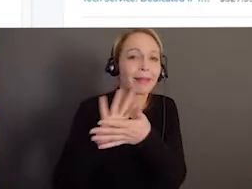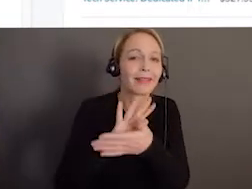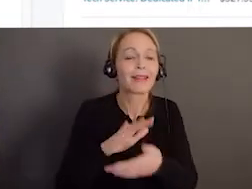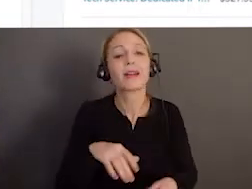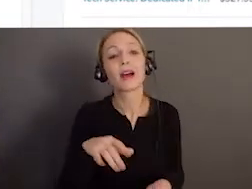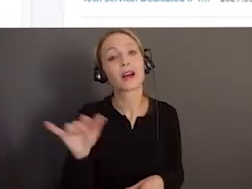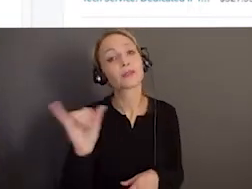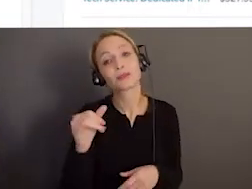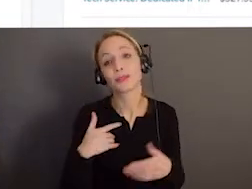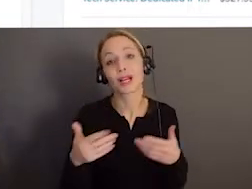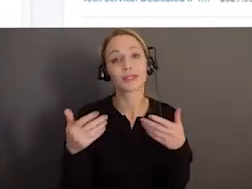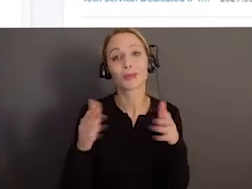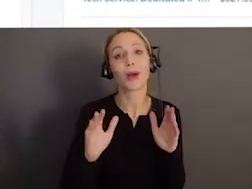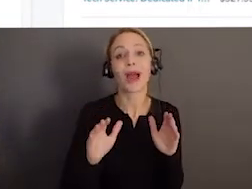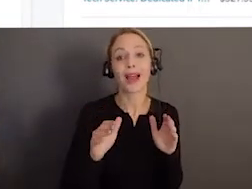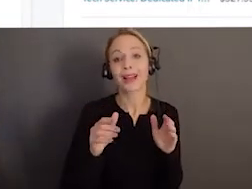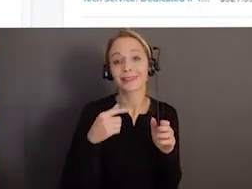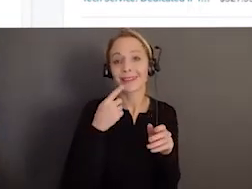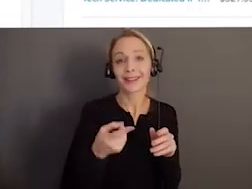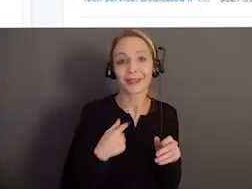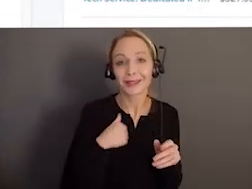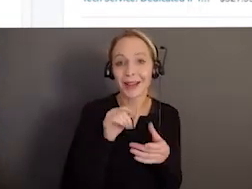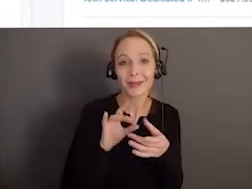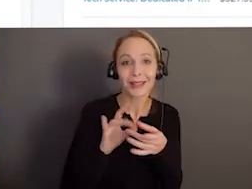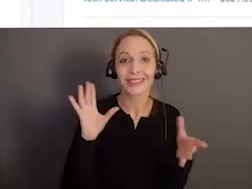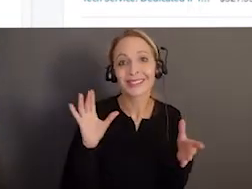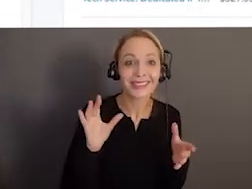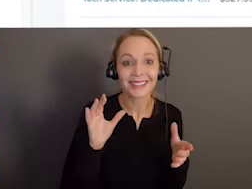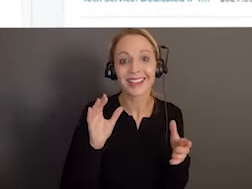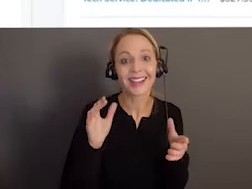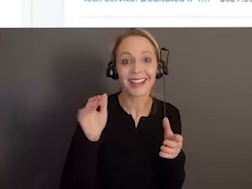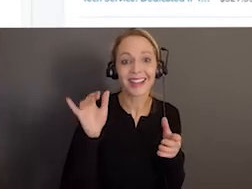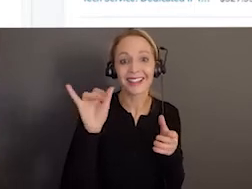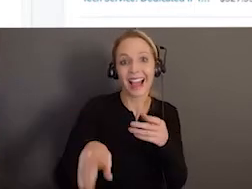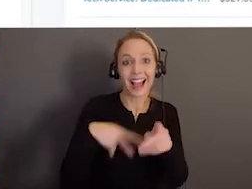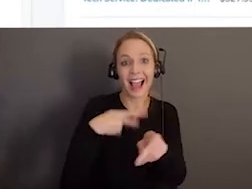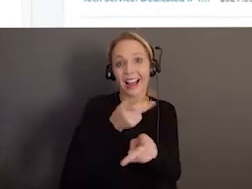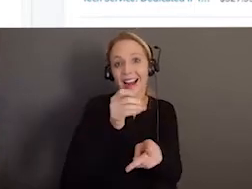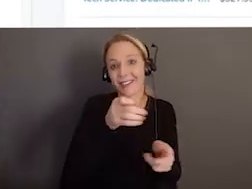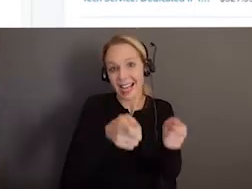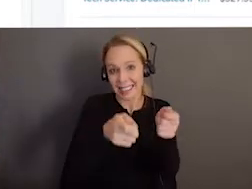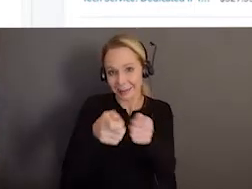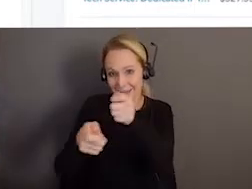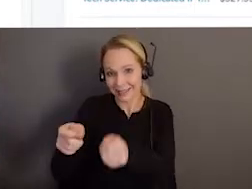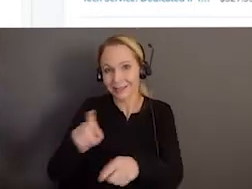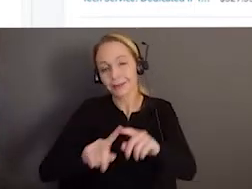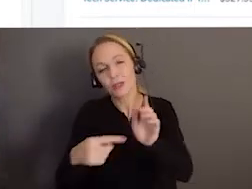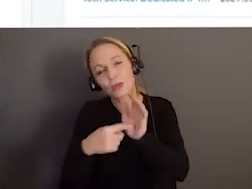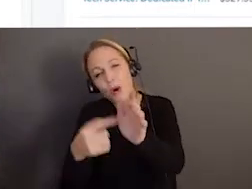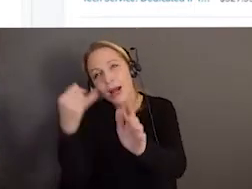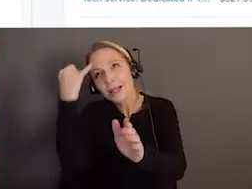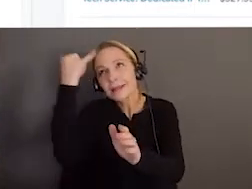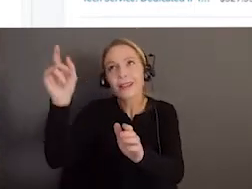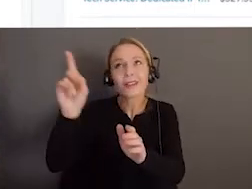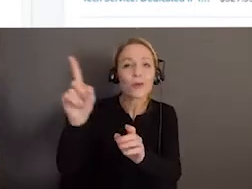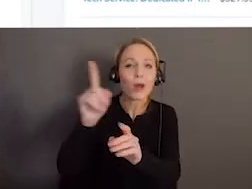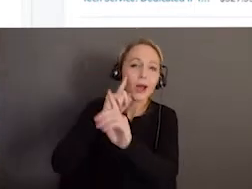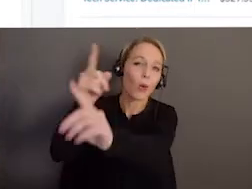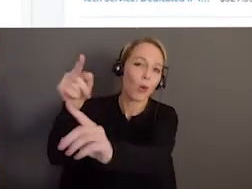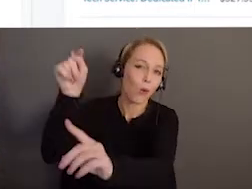CUSTOMER AND WE ARE NOT RELEASING THE EXTENSIBILITY OF THIS BUT WHERE WE ARE GOING.